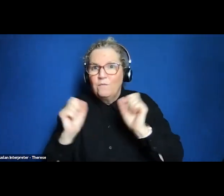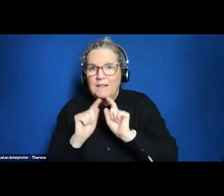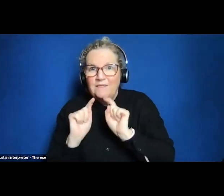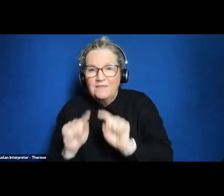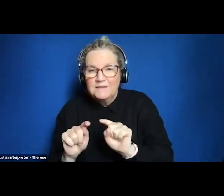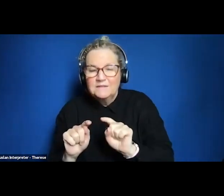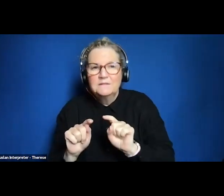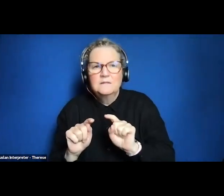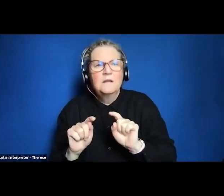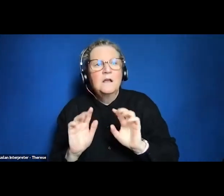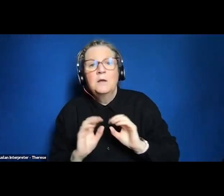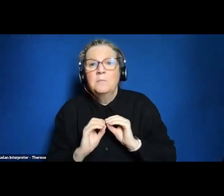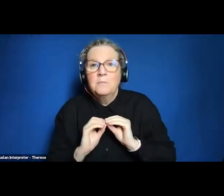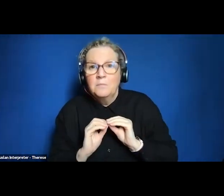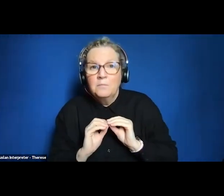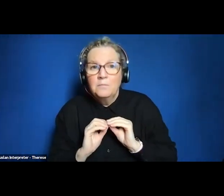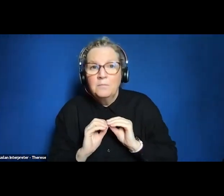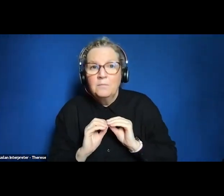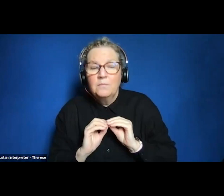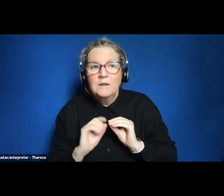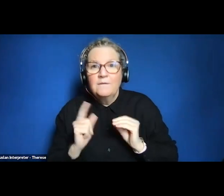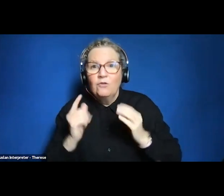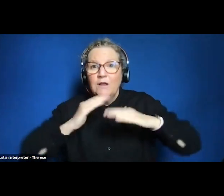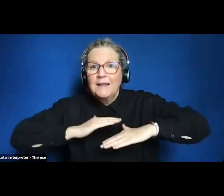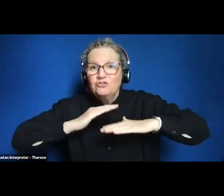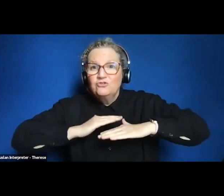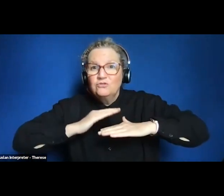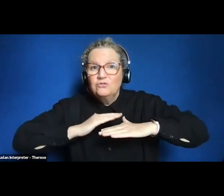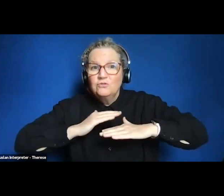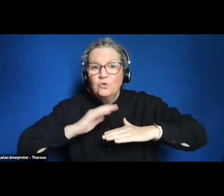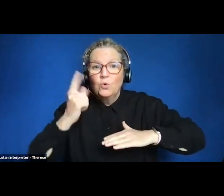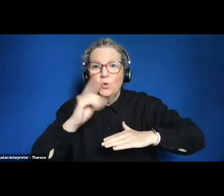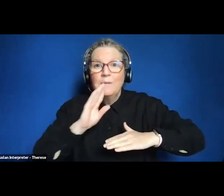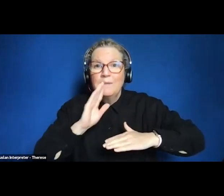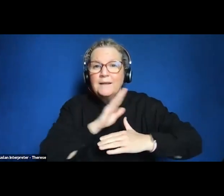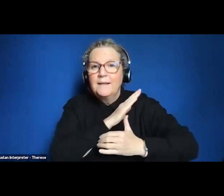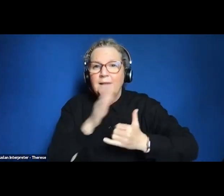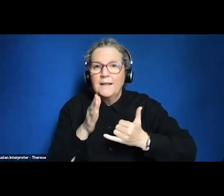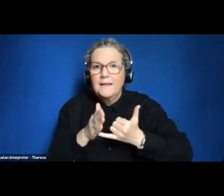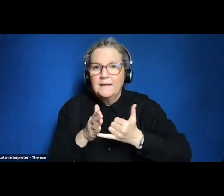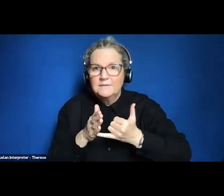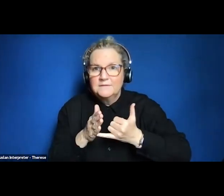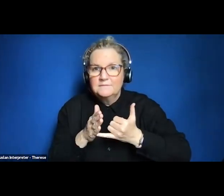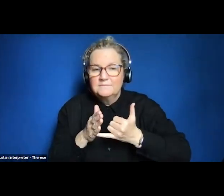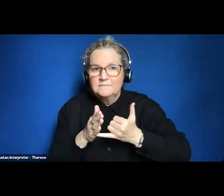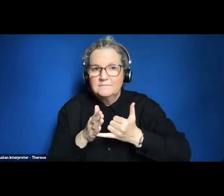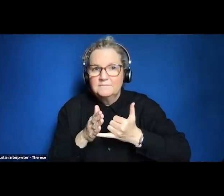it's a case of First Nations are last speakers, so I have a proposition for everyone on the line.